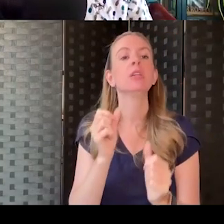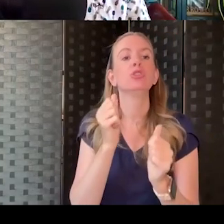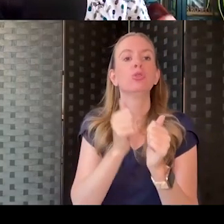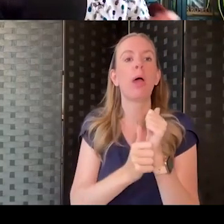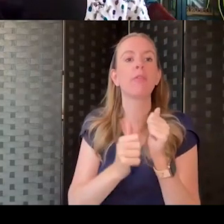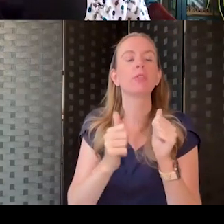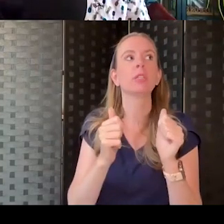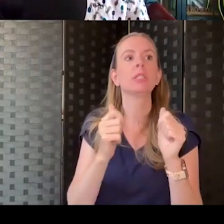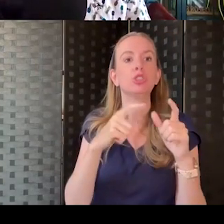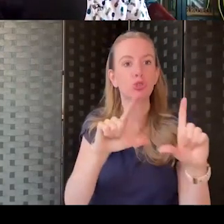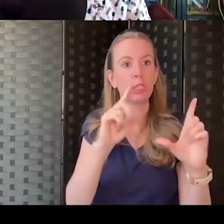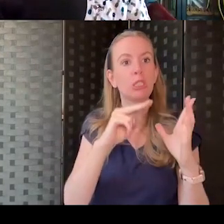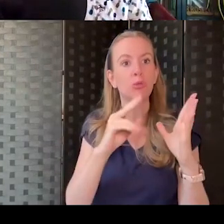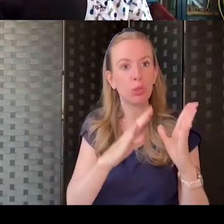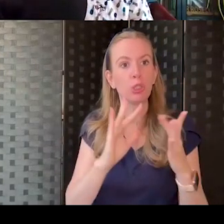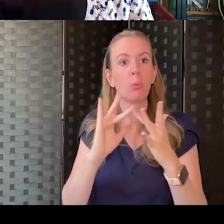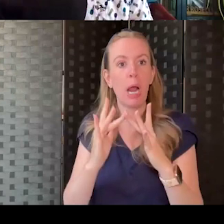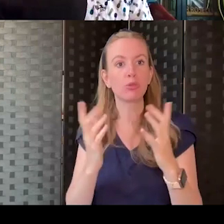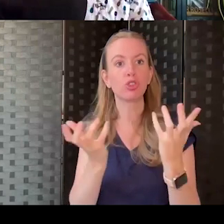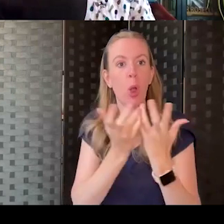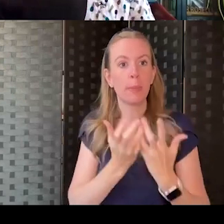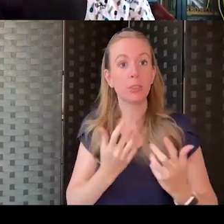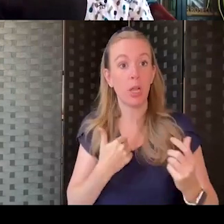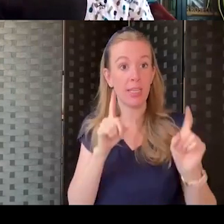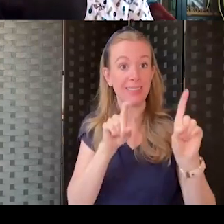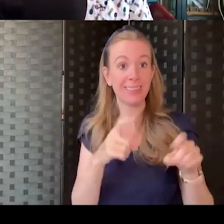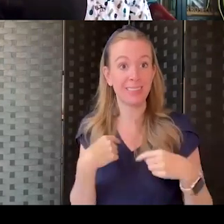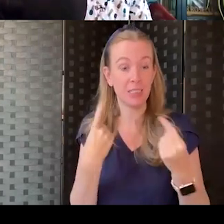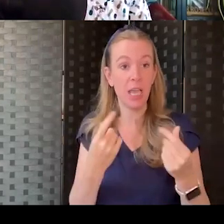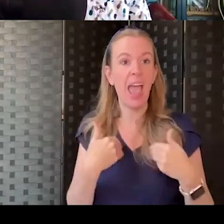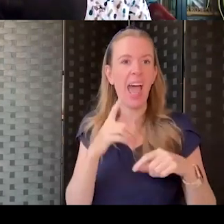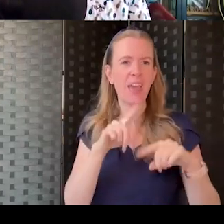sorry, every screen reader and browser combination that I tested had variations on announcing the